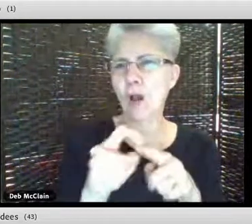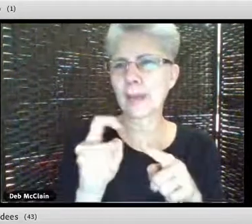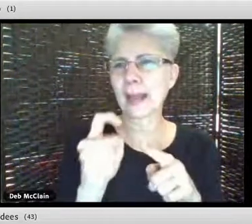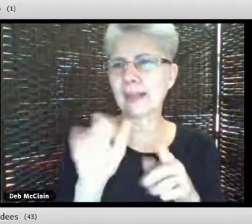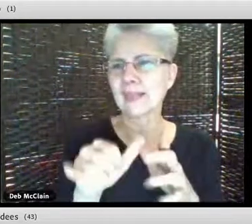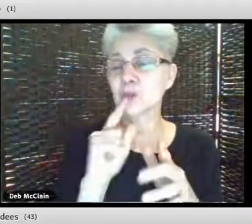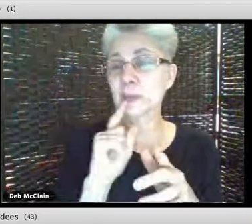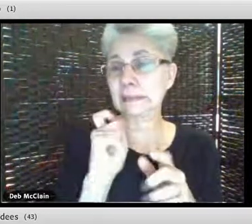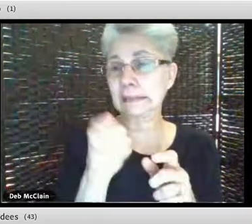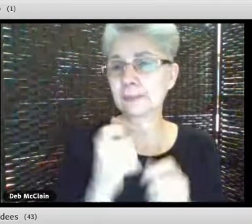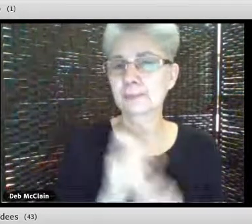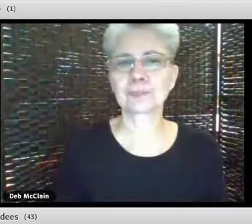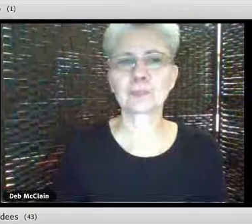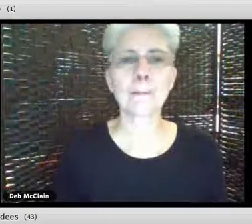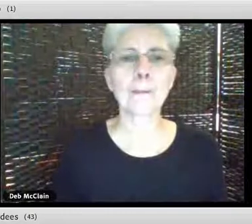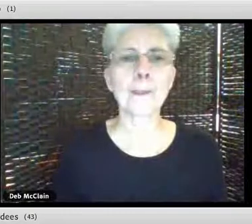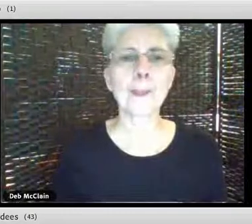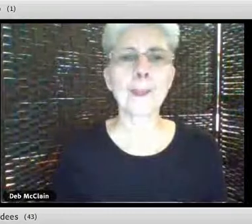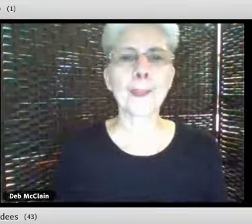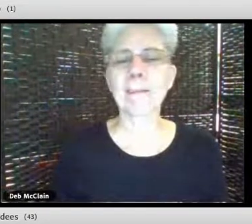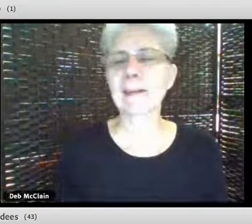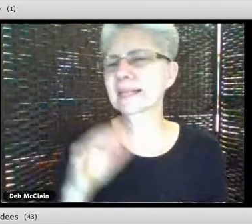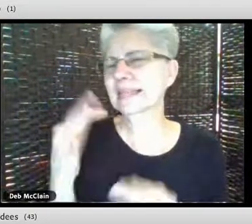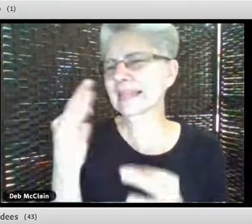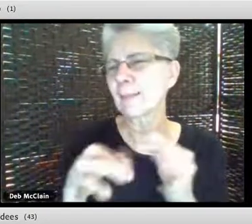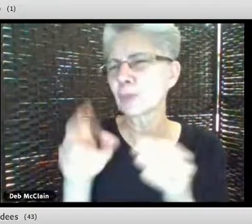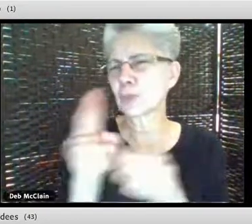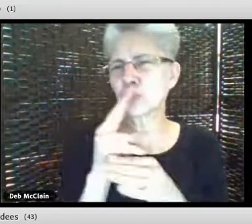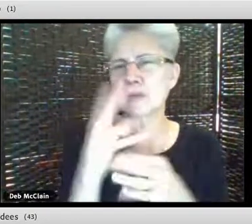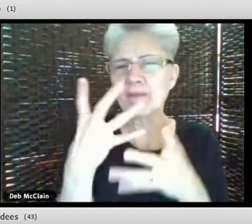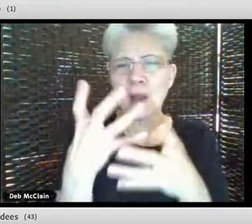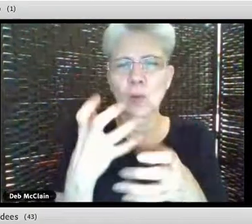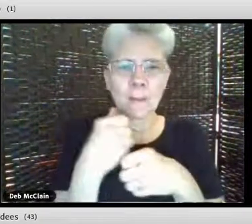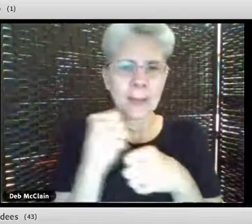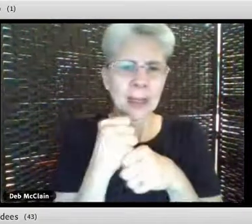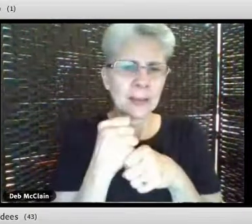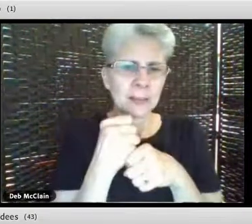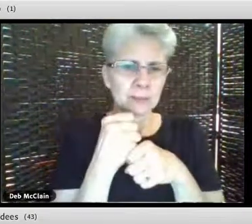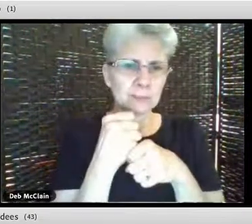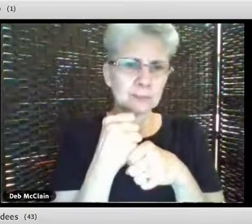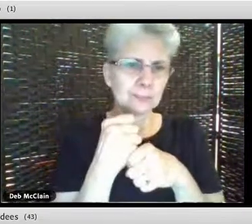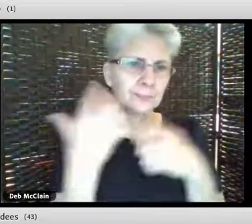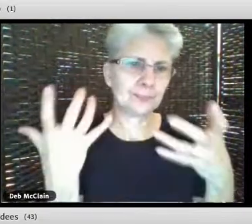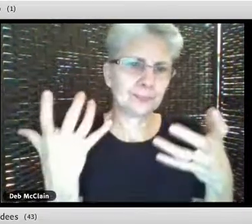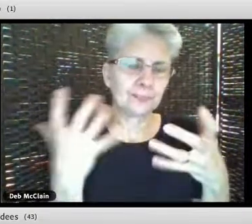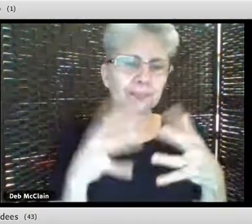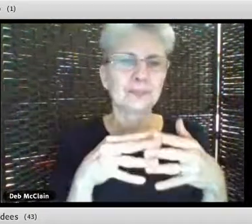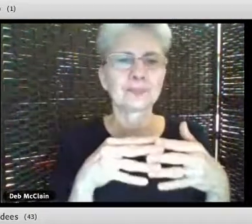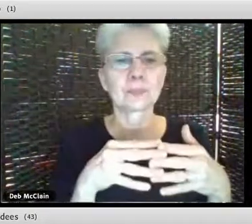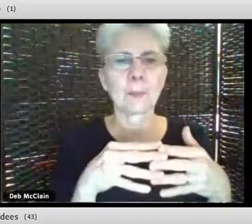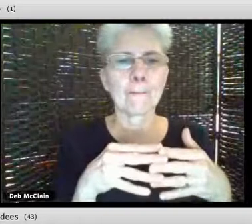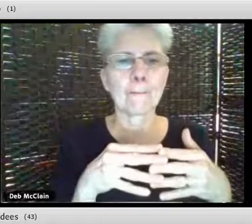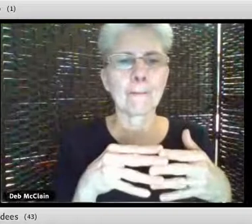send me a reminder to pick up milk." So you can really automate it. It's kind of neat. So it's very simple to use.